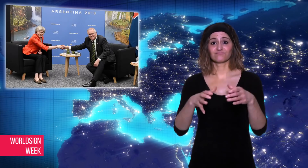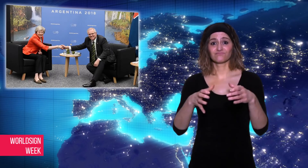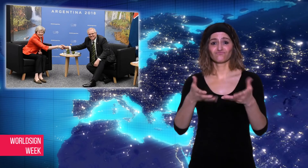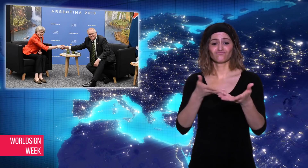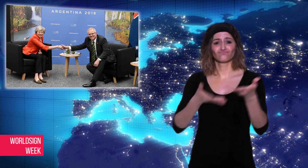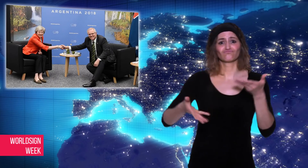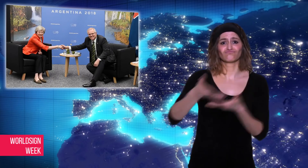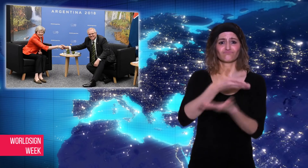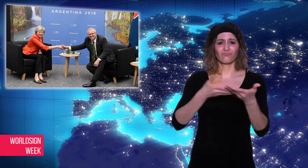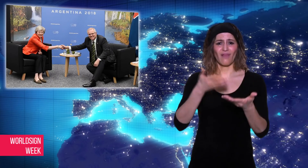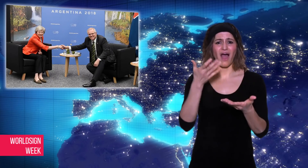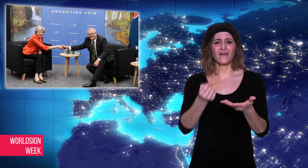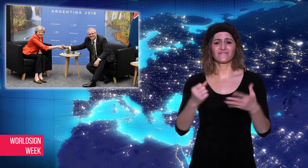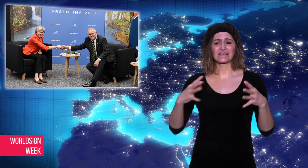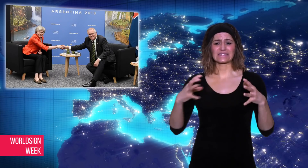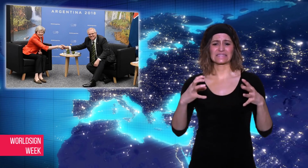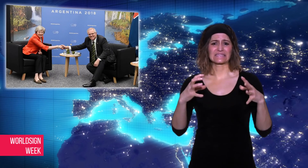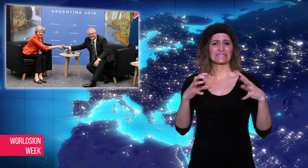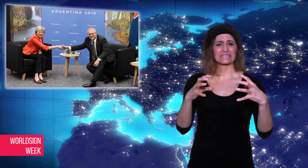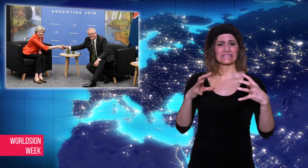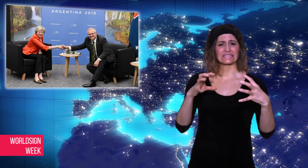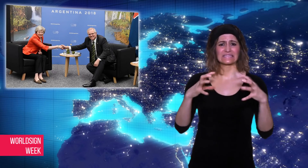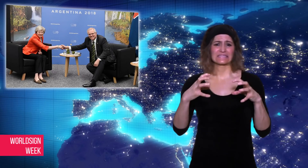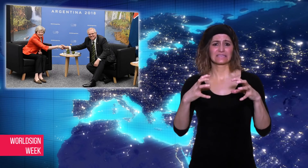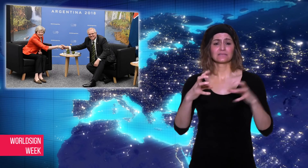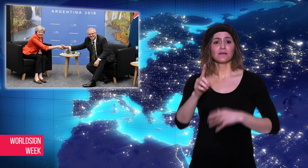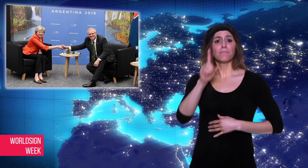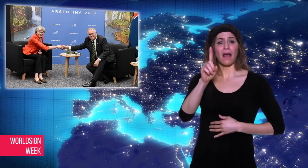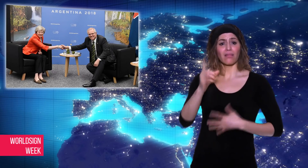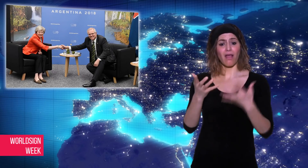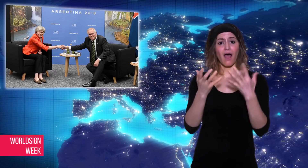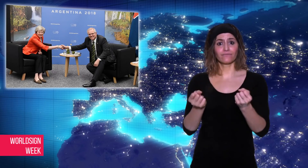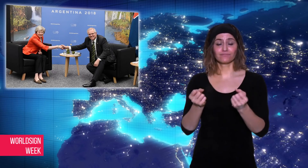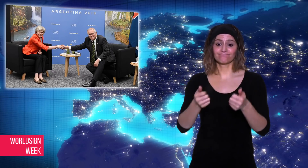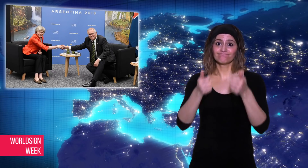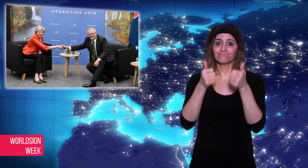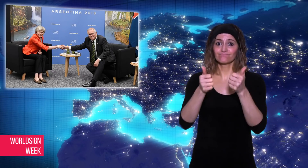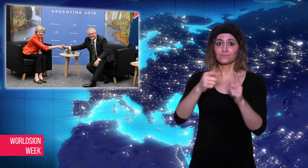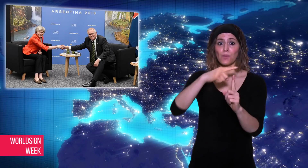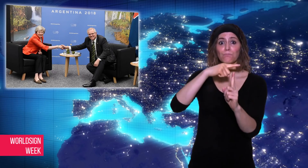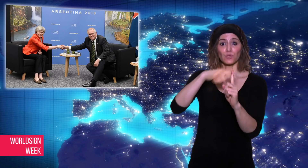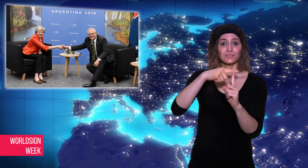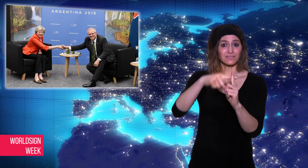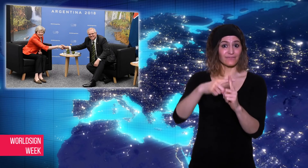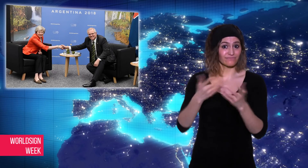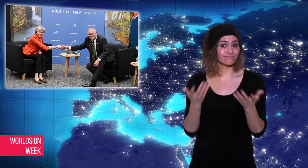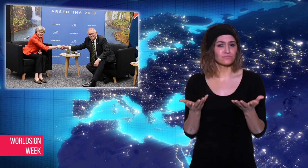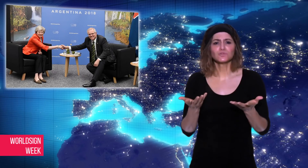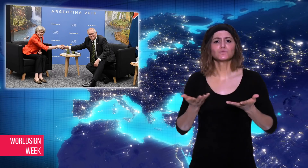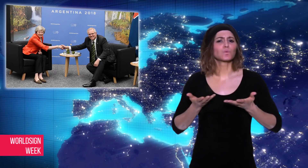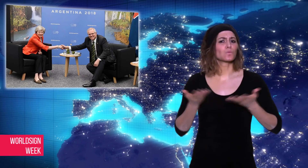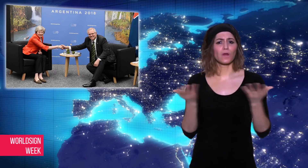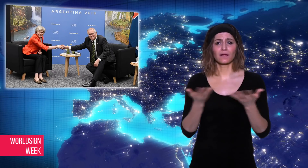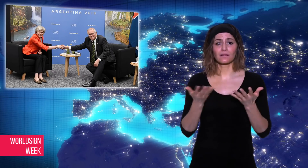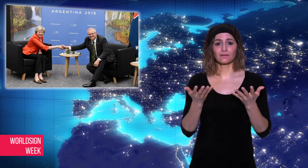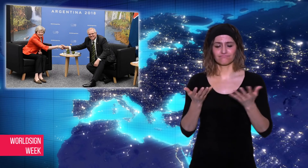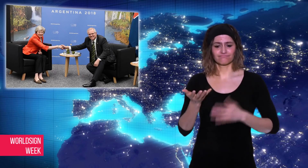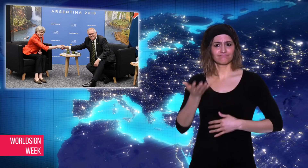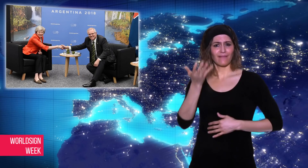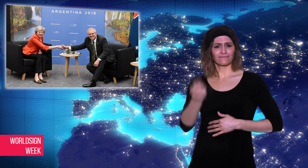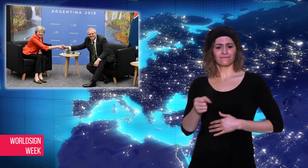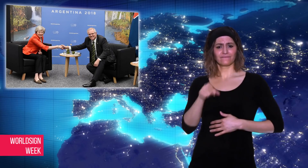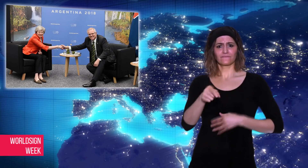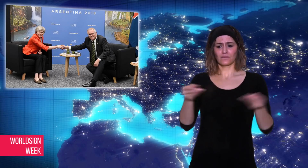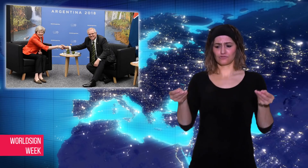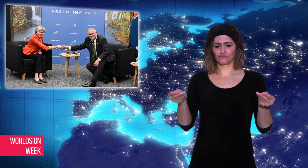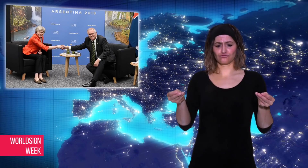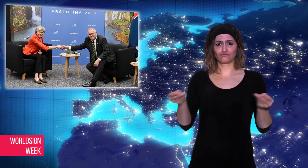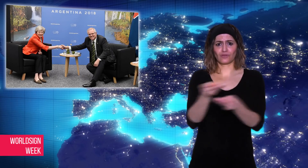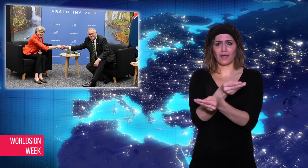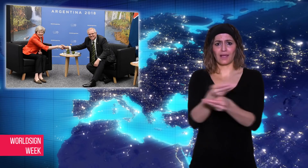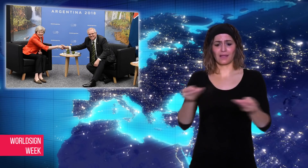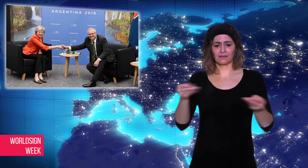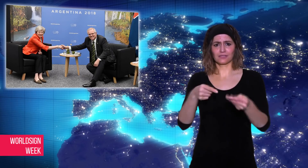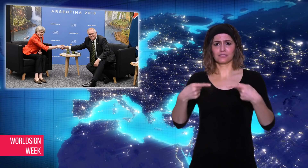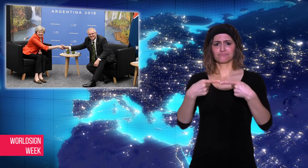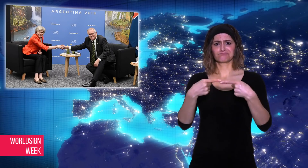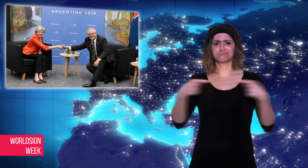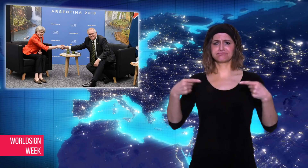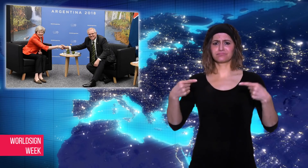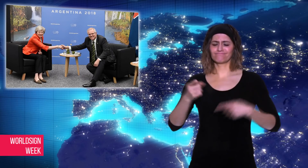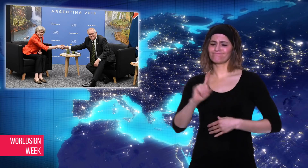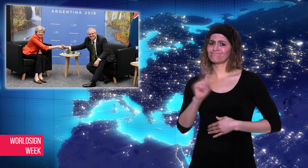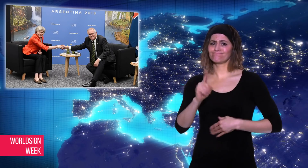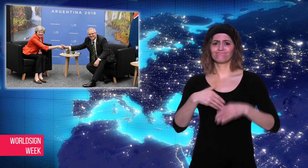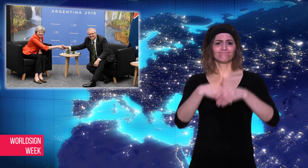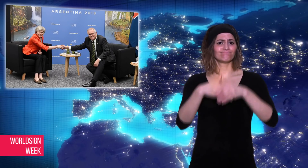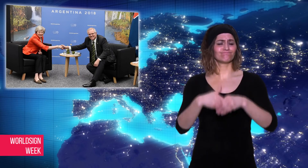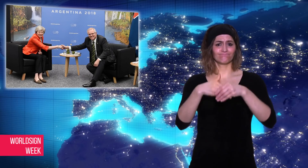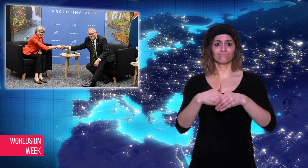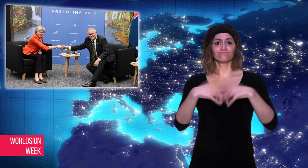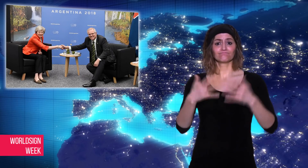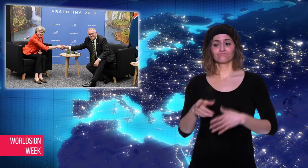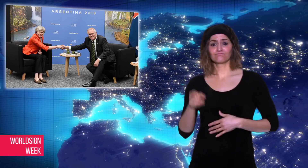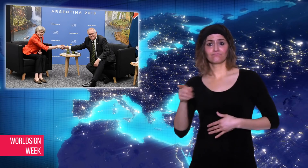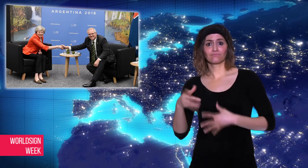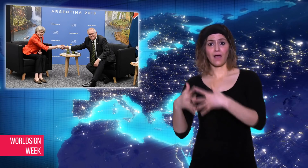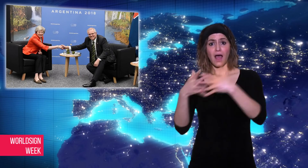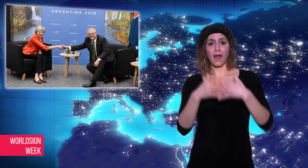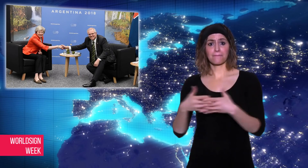On a positive note, United States president Donald Trump and